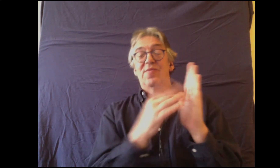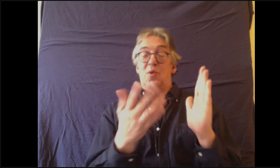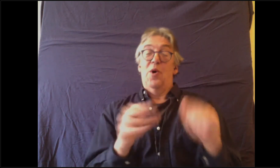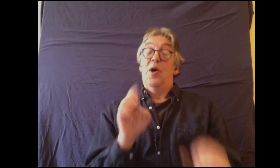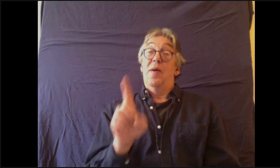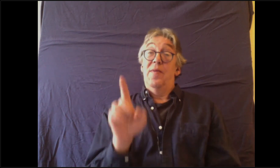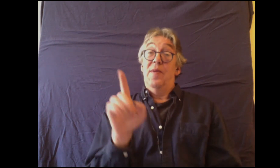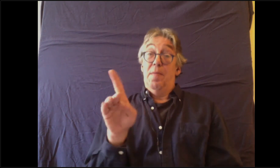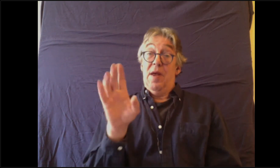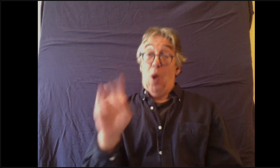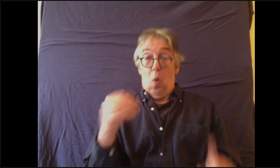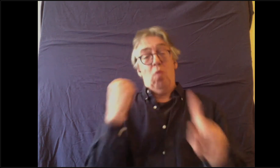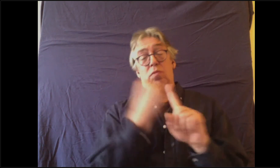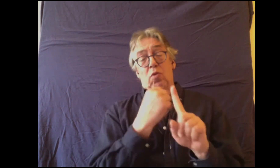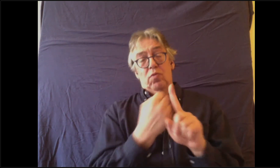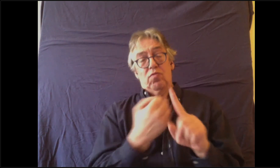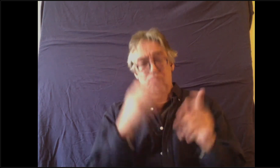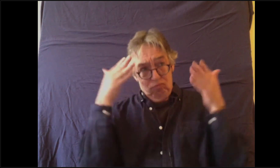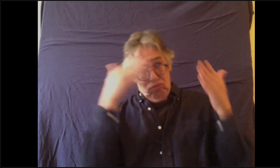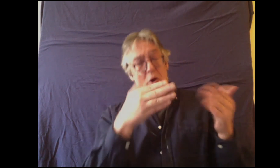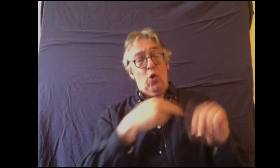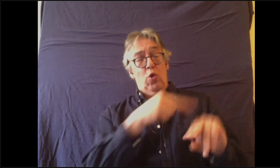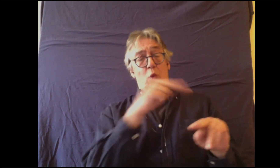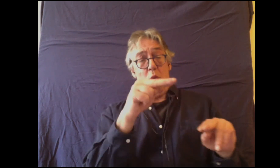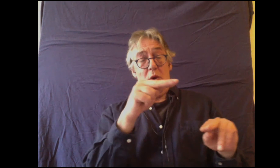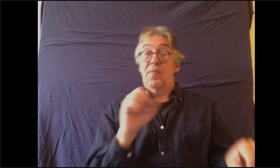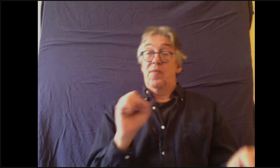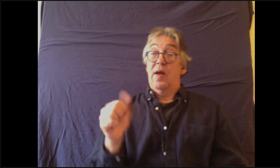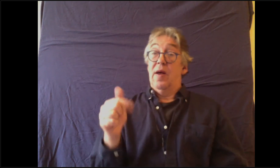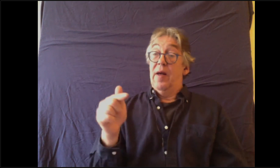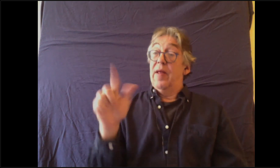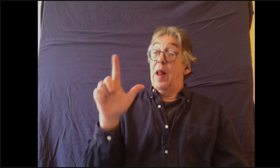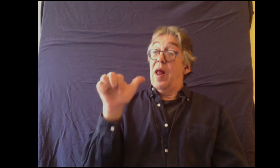whereas the Atlas Alliance does the advocacy on international issues.